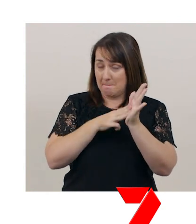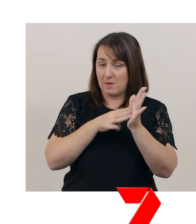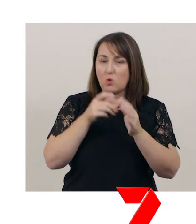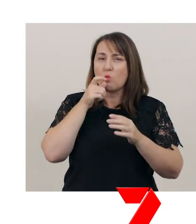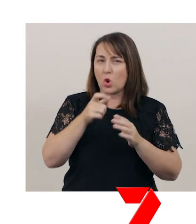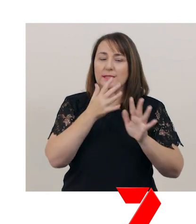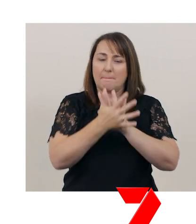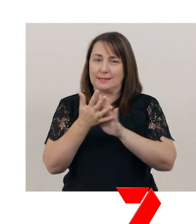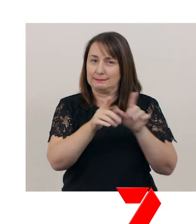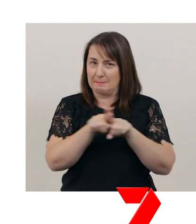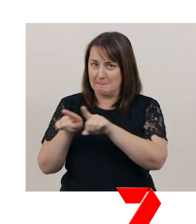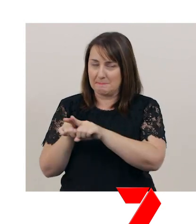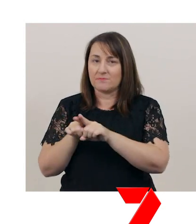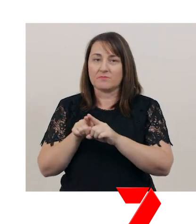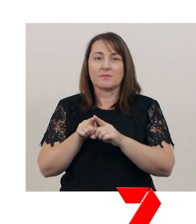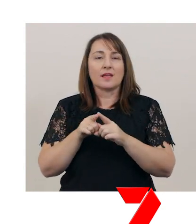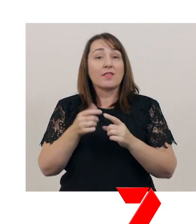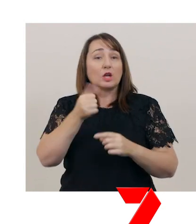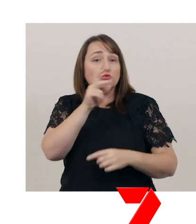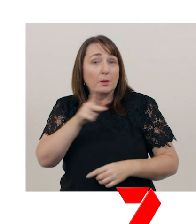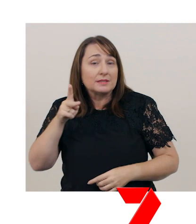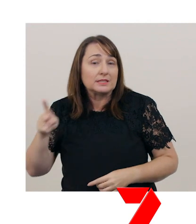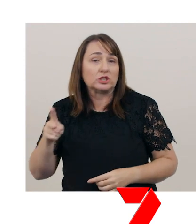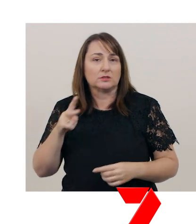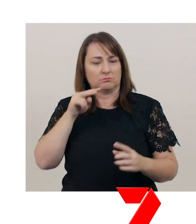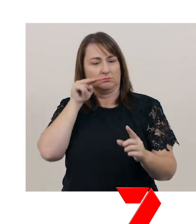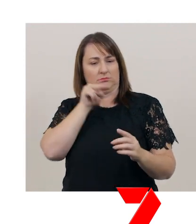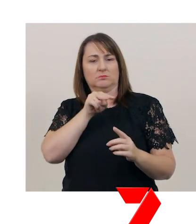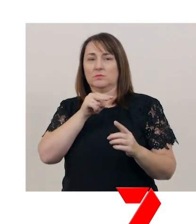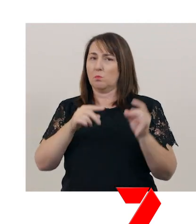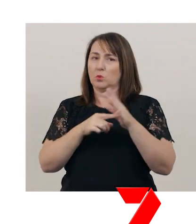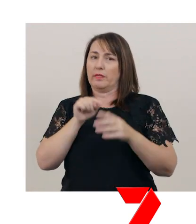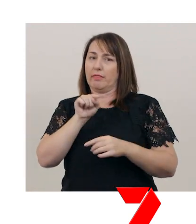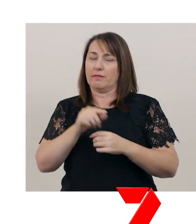and stress importance. Let's look at an example of a sentence that shows repetition.